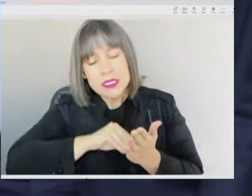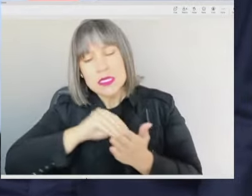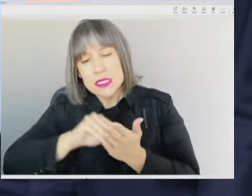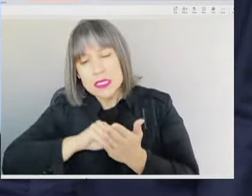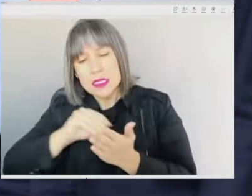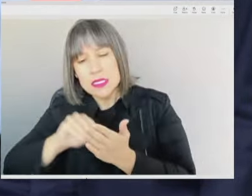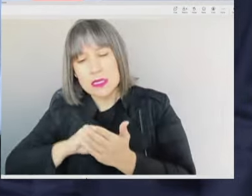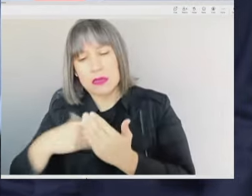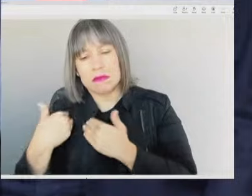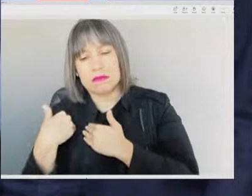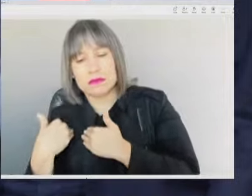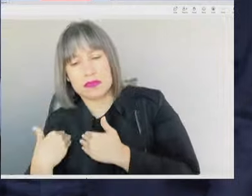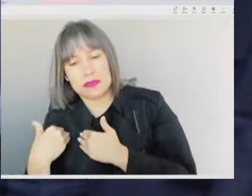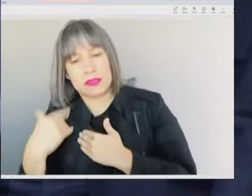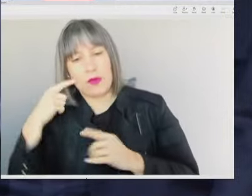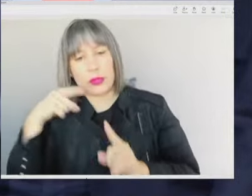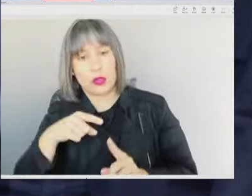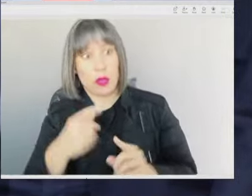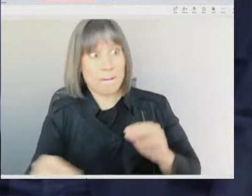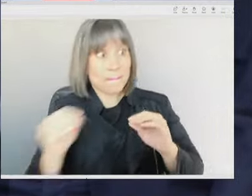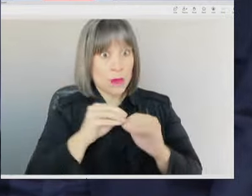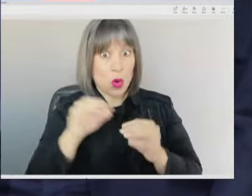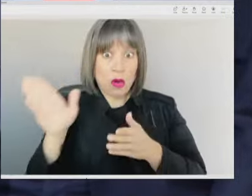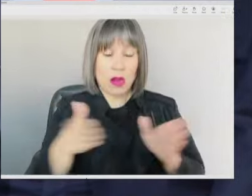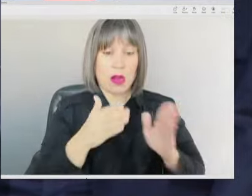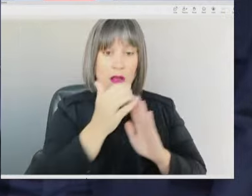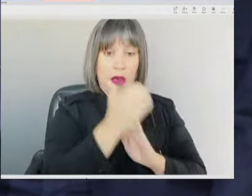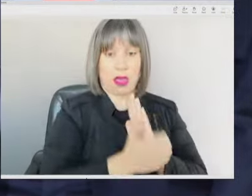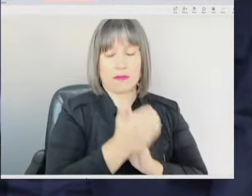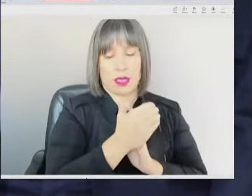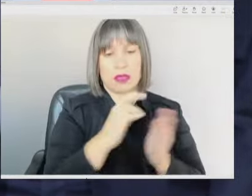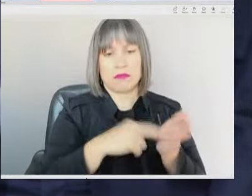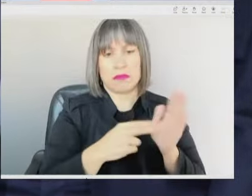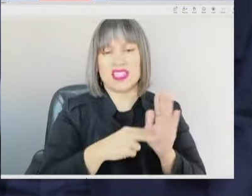you. So the more we can do that, the better we make that experience for beneficiaries.